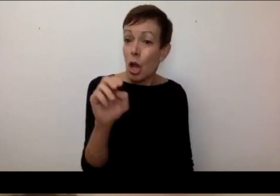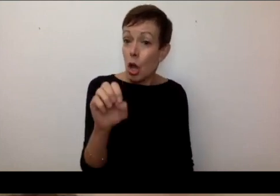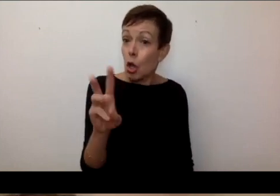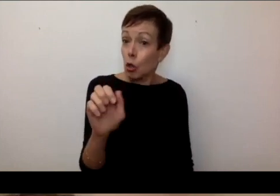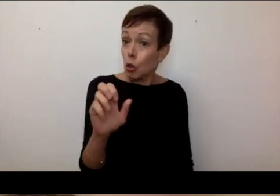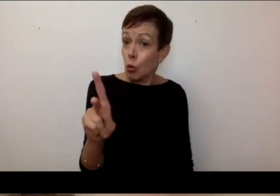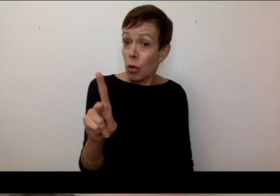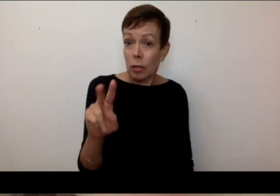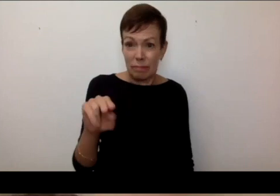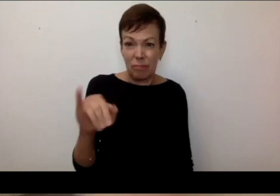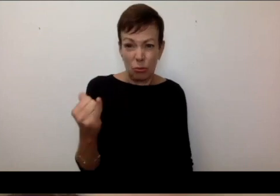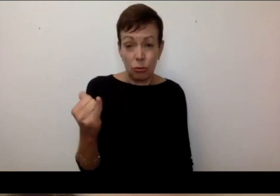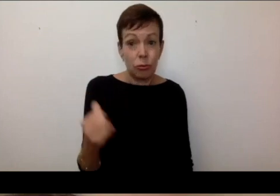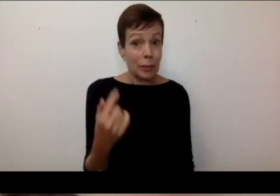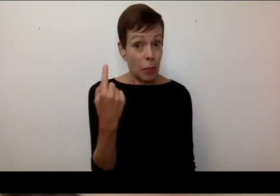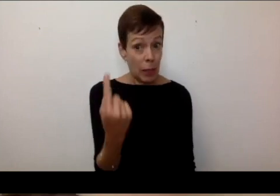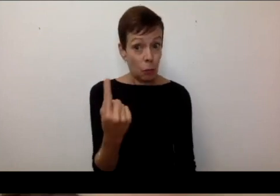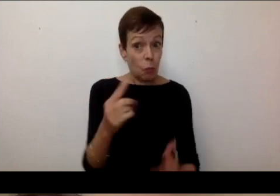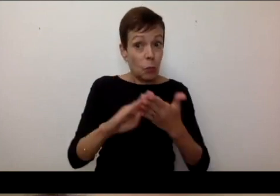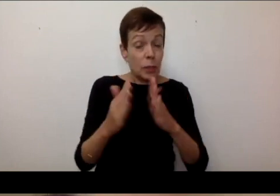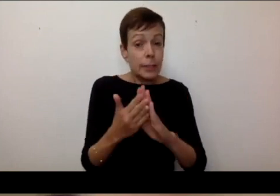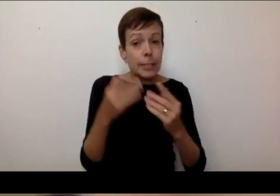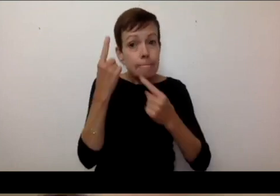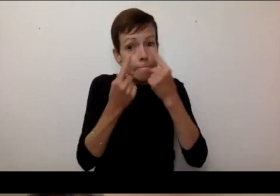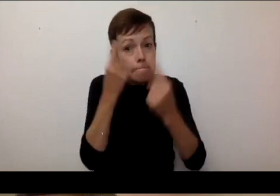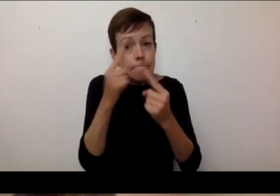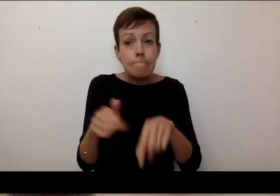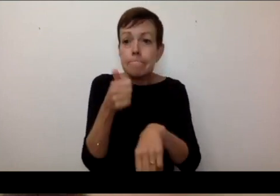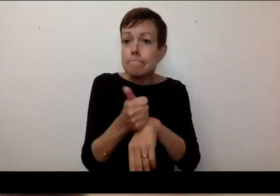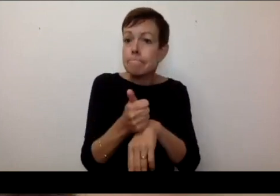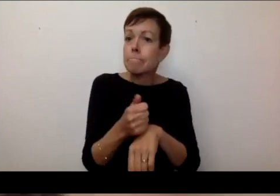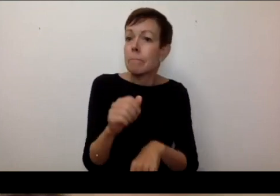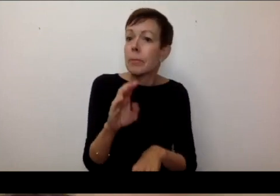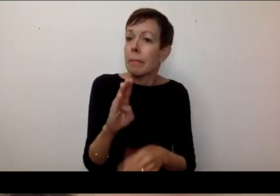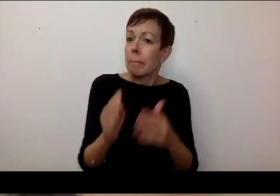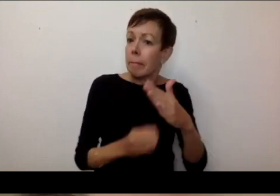considering a basic income including stockton california